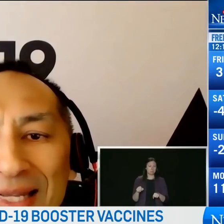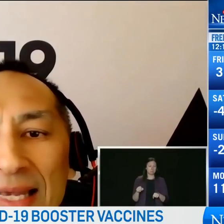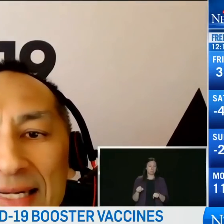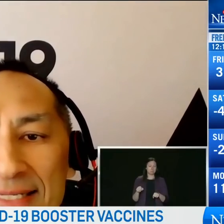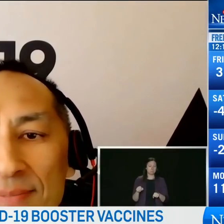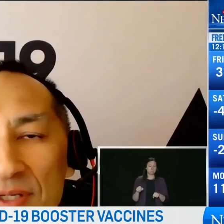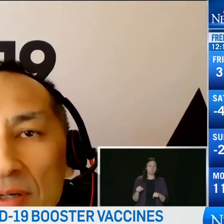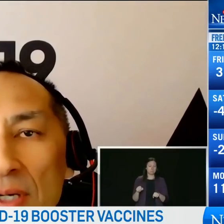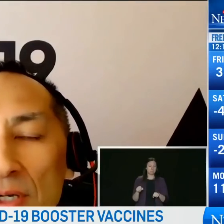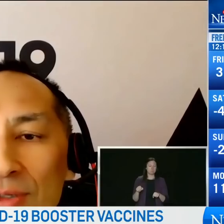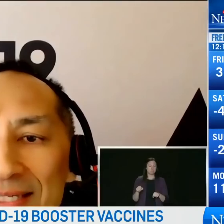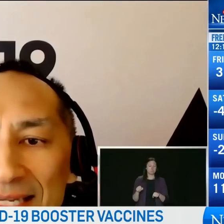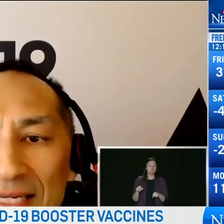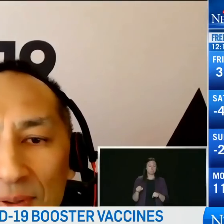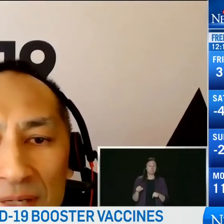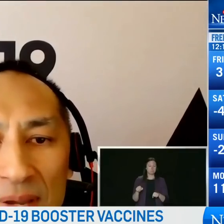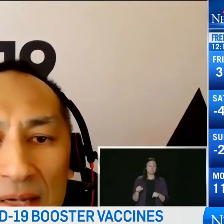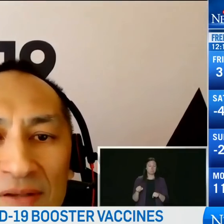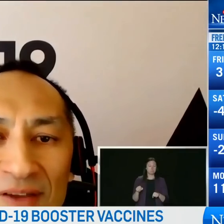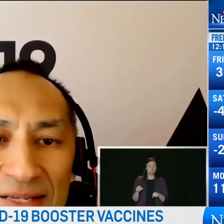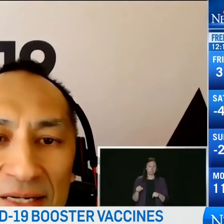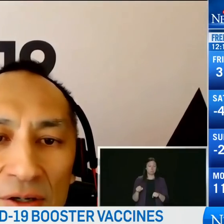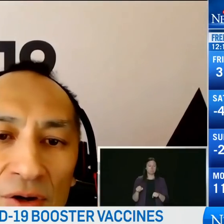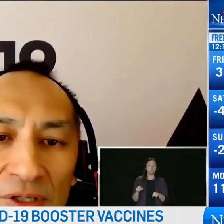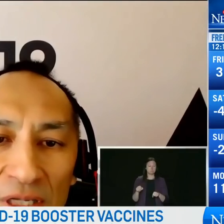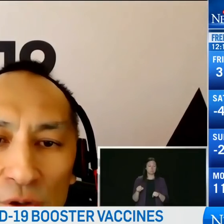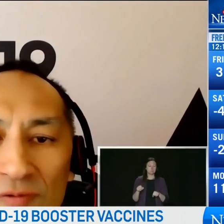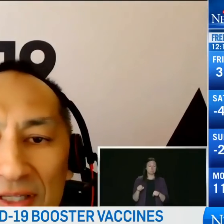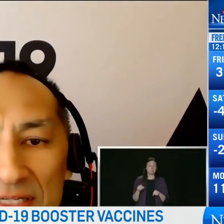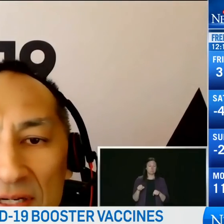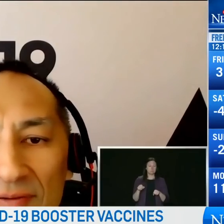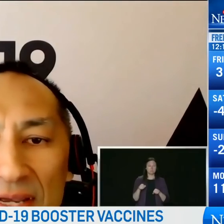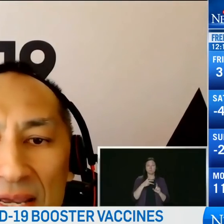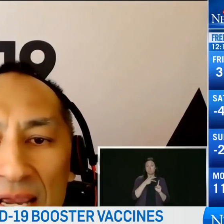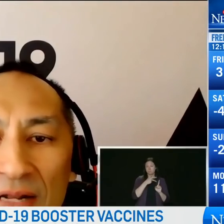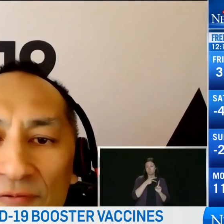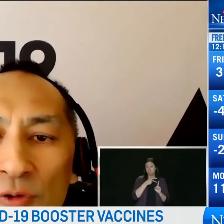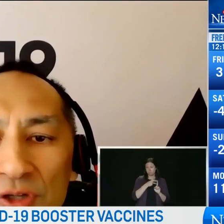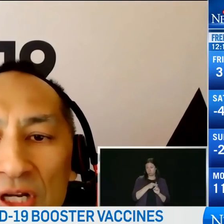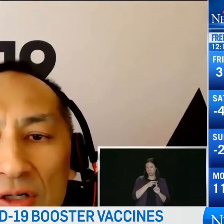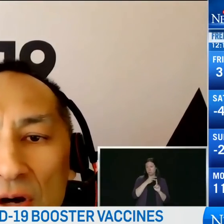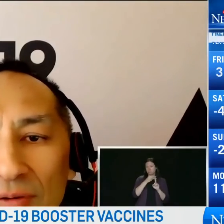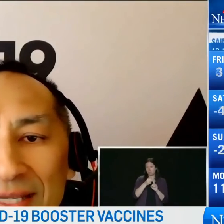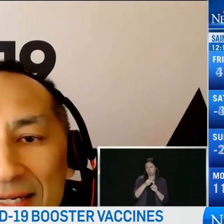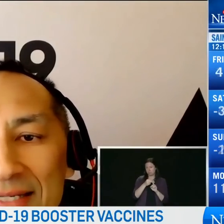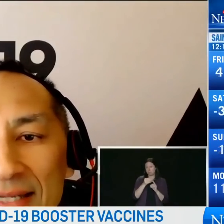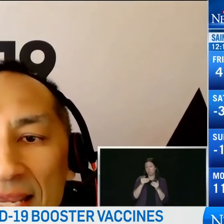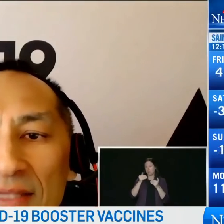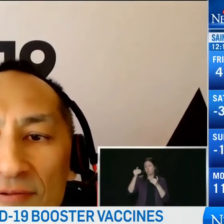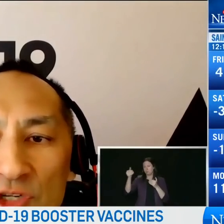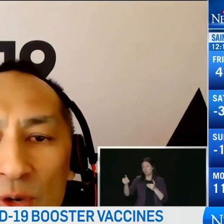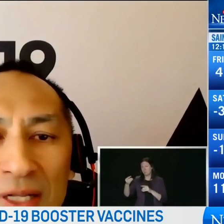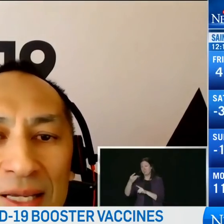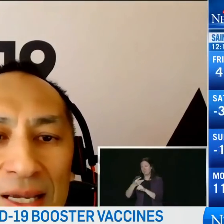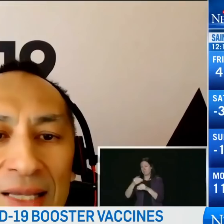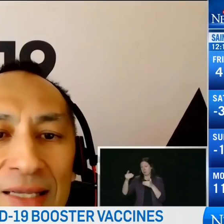VACCINE MAY BE OFFERED SIX